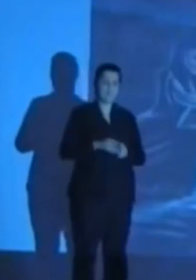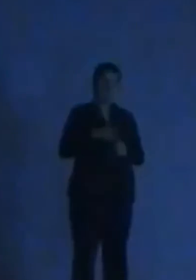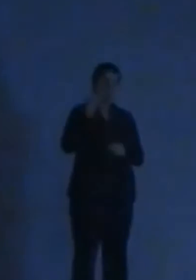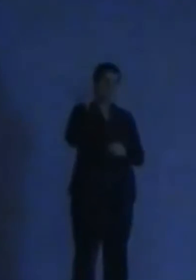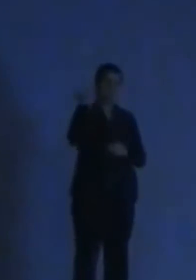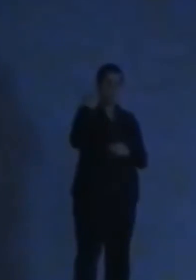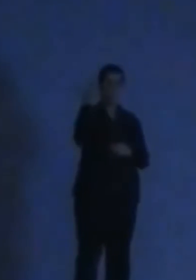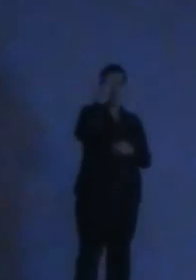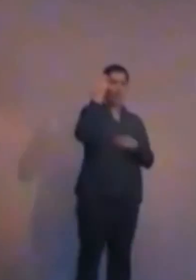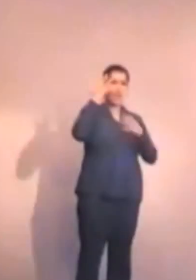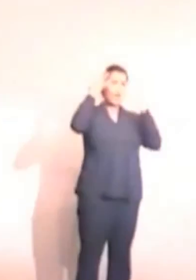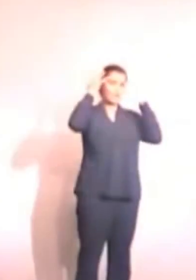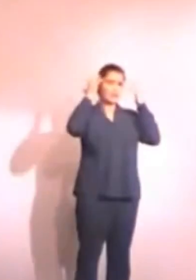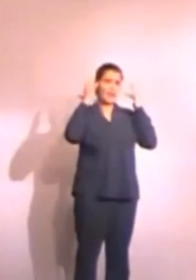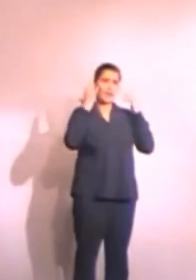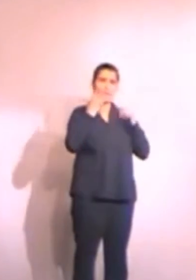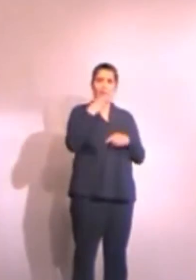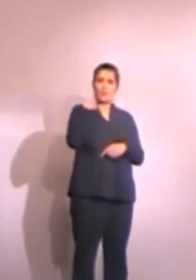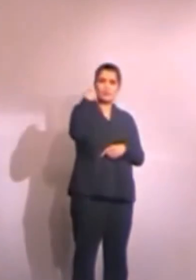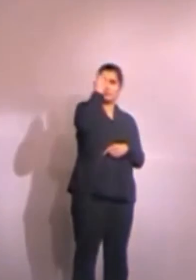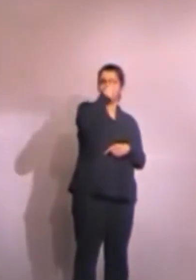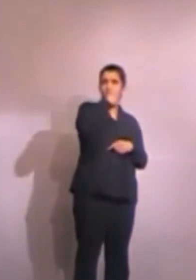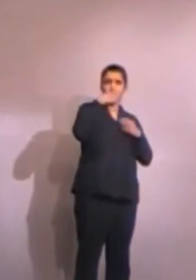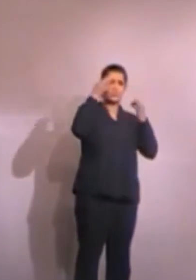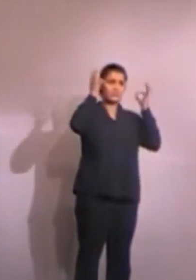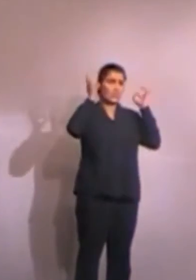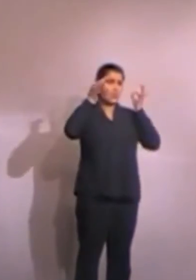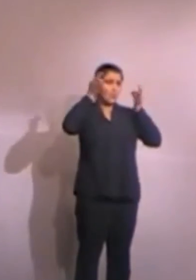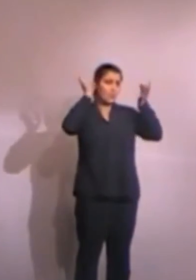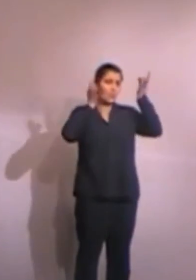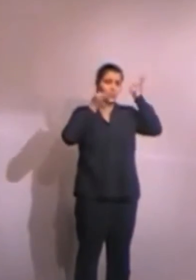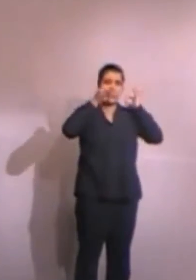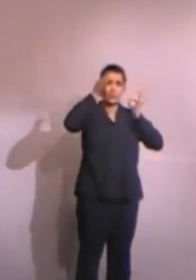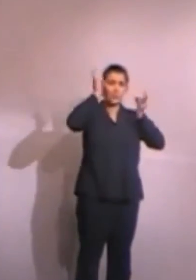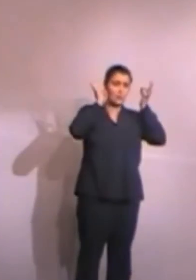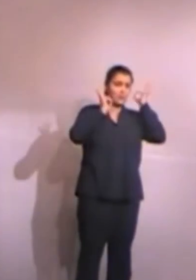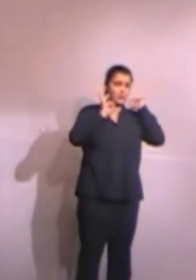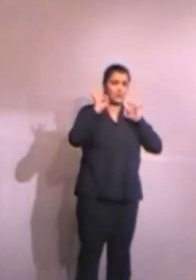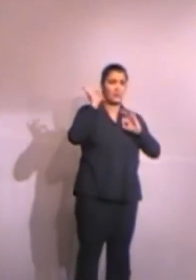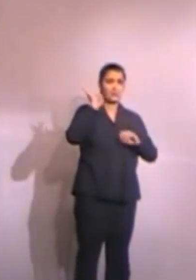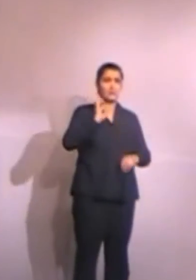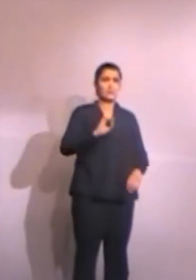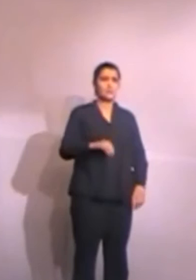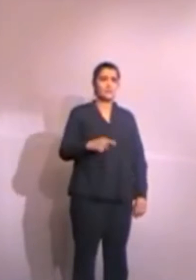And the grizzled hair turns snowy, Raven, ebon now no more;